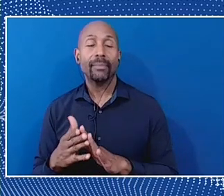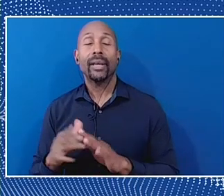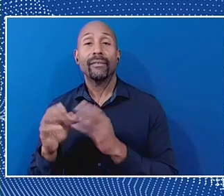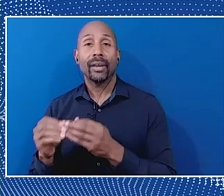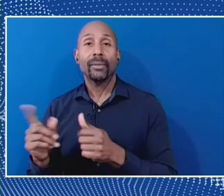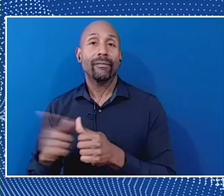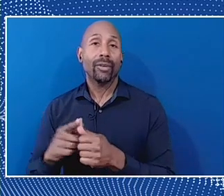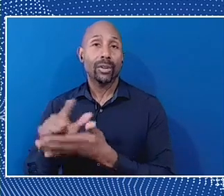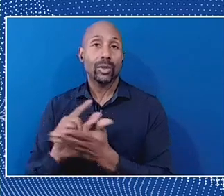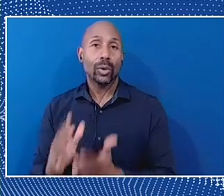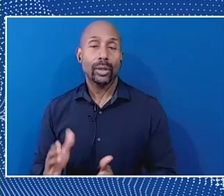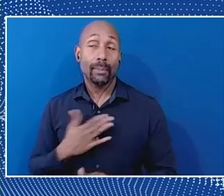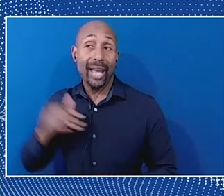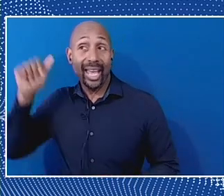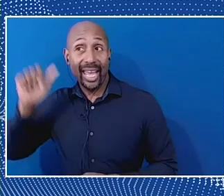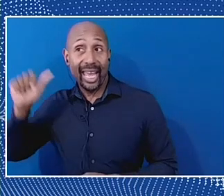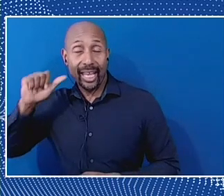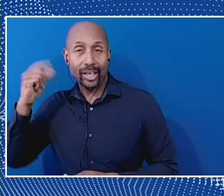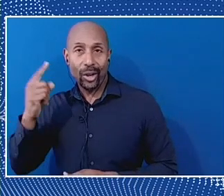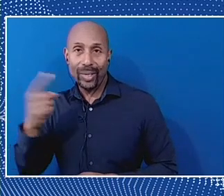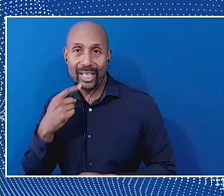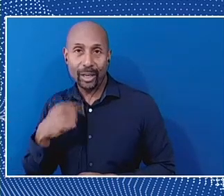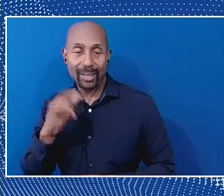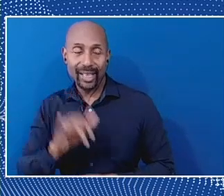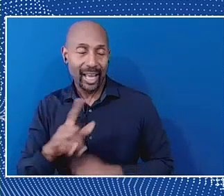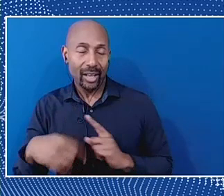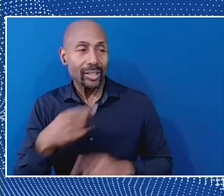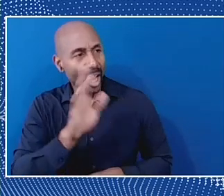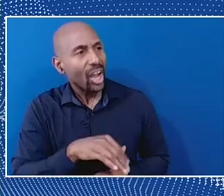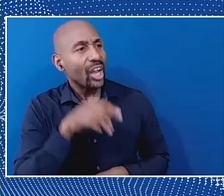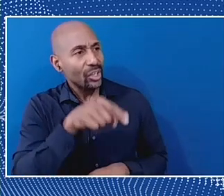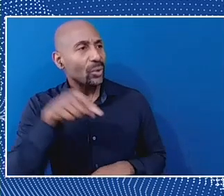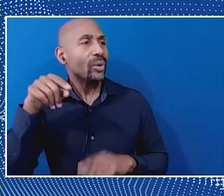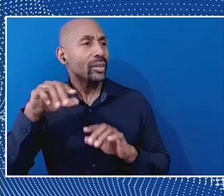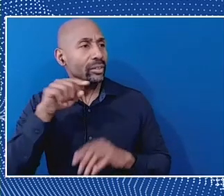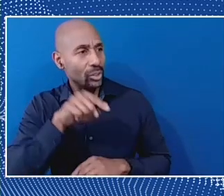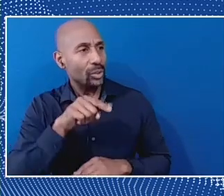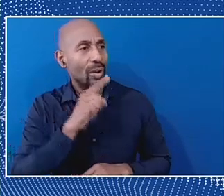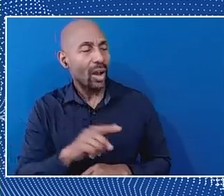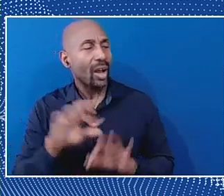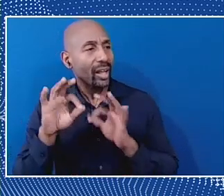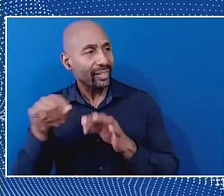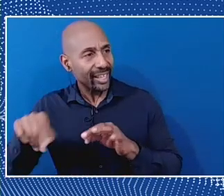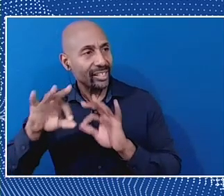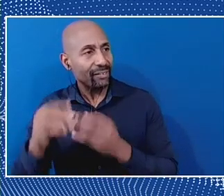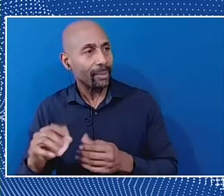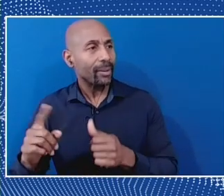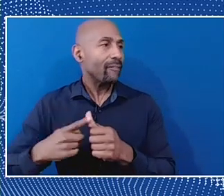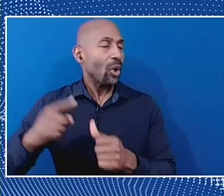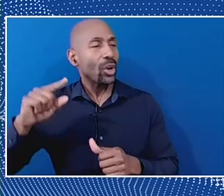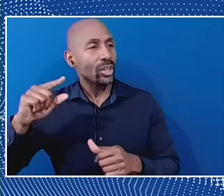always points out every time she gets- every chance she gets. Yet these achievements came with a heavy price tag